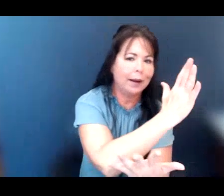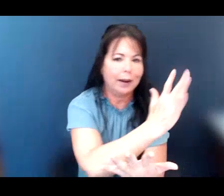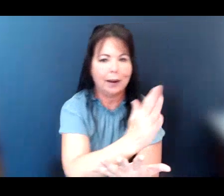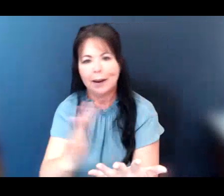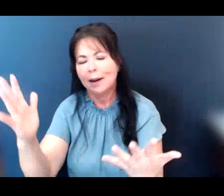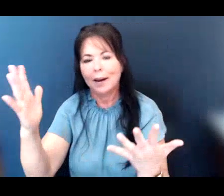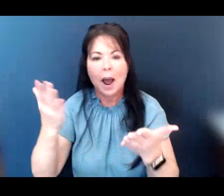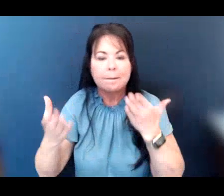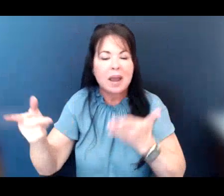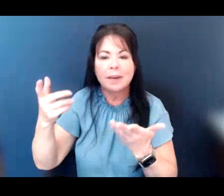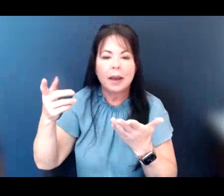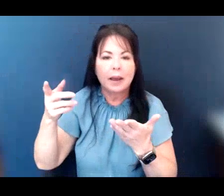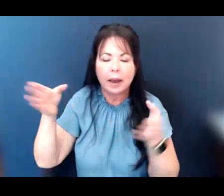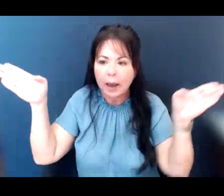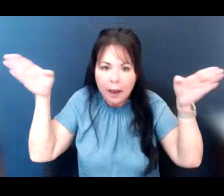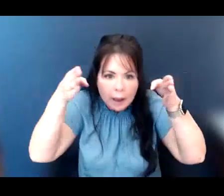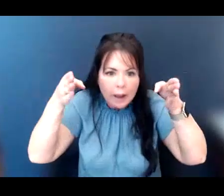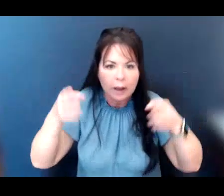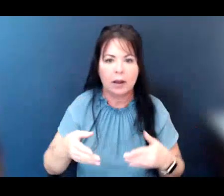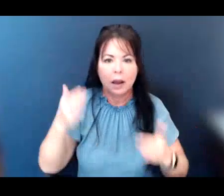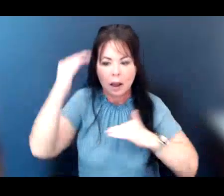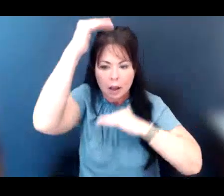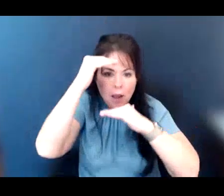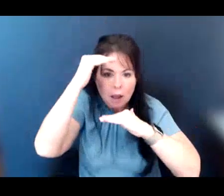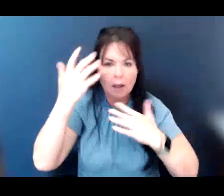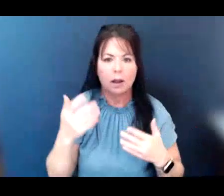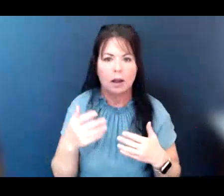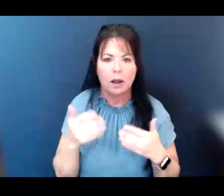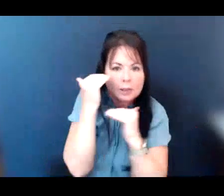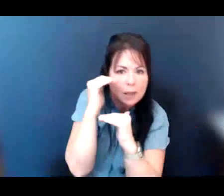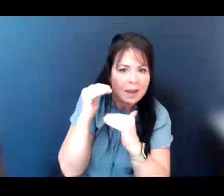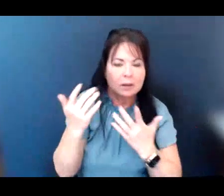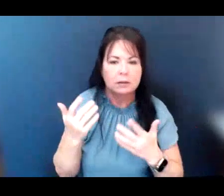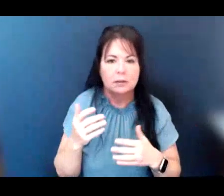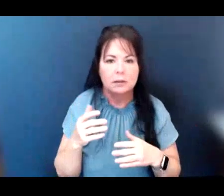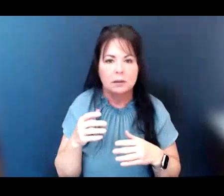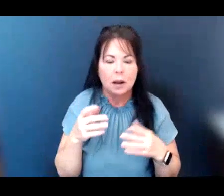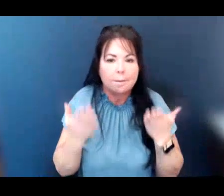Perhaps they can't see in the central focus of their vision. They just can see the periphery. Or maybe opposite-- they can't see periphery.